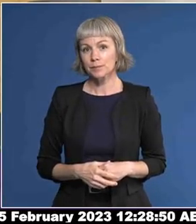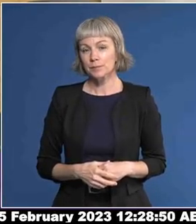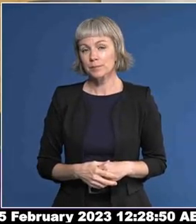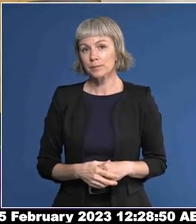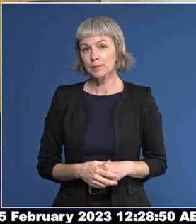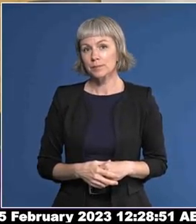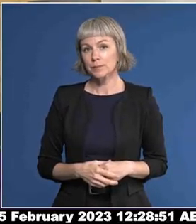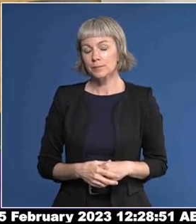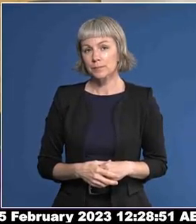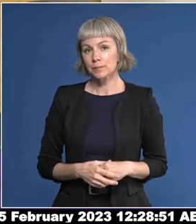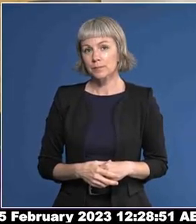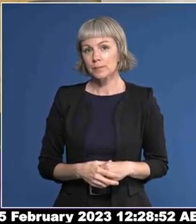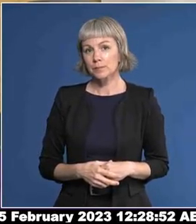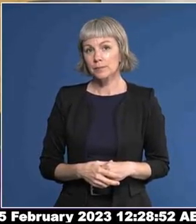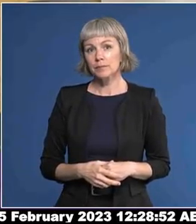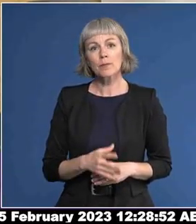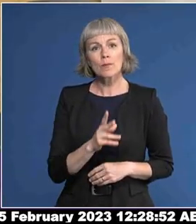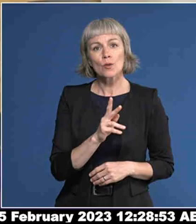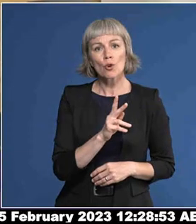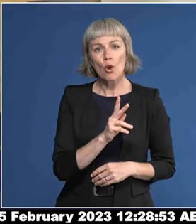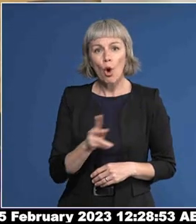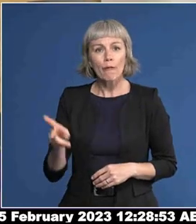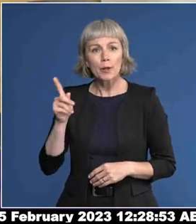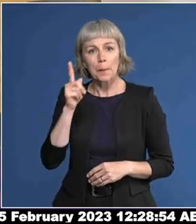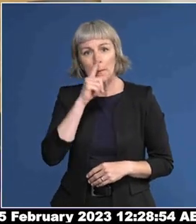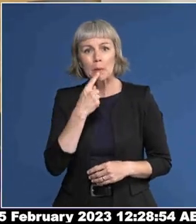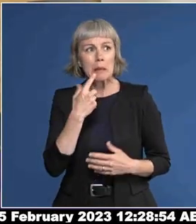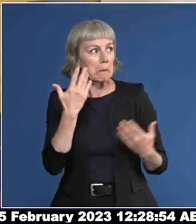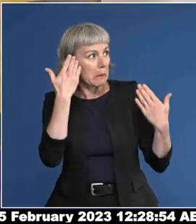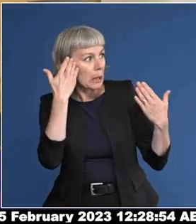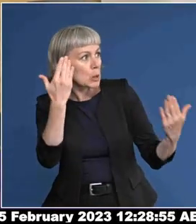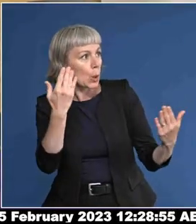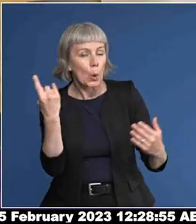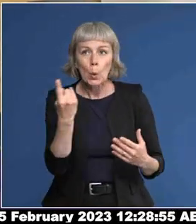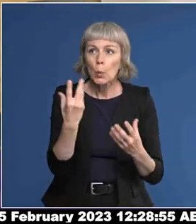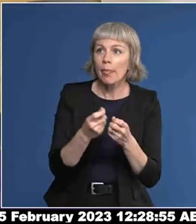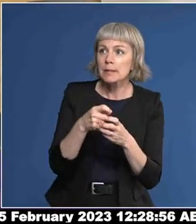disability are who may serve on the board, do you accept that that might be a hollow